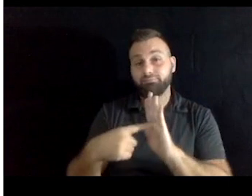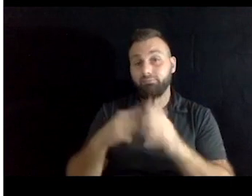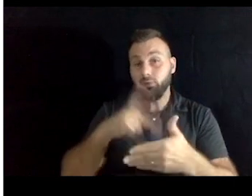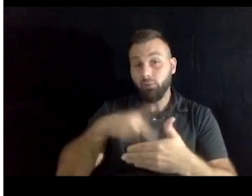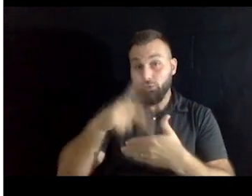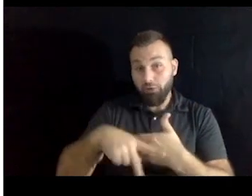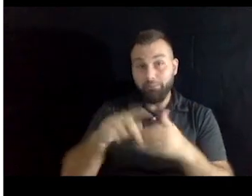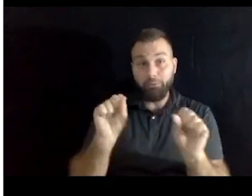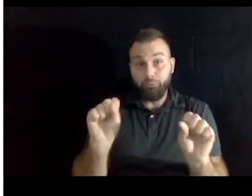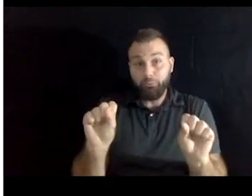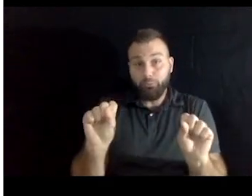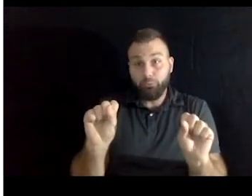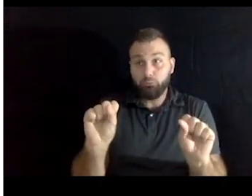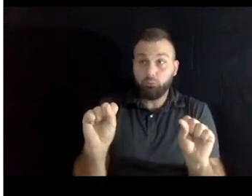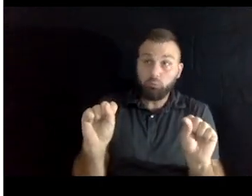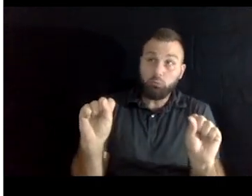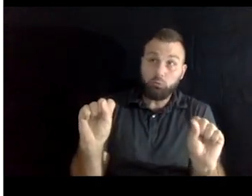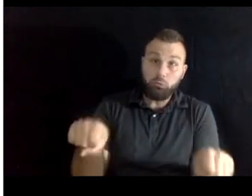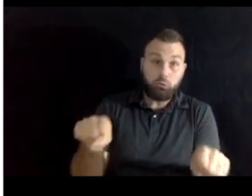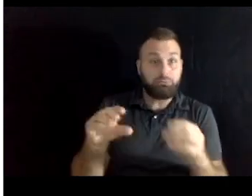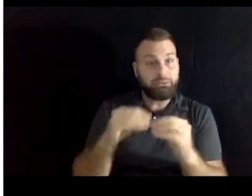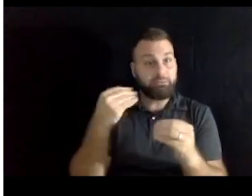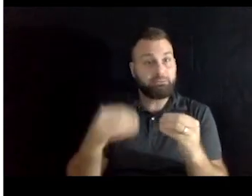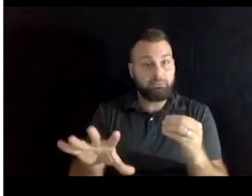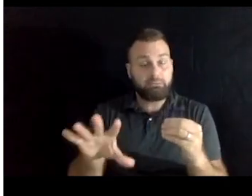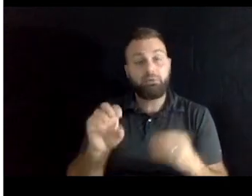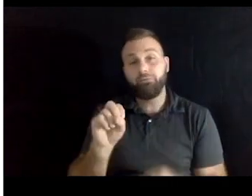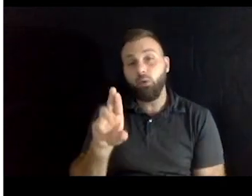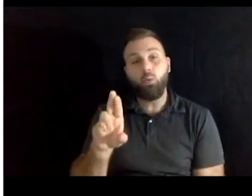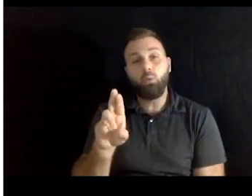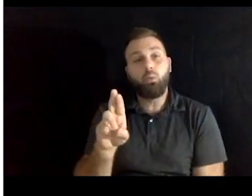not going to achieve what you want them to achieve testing can also